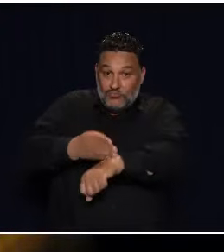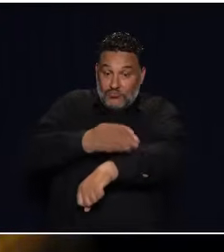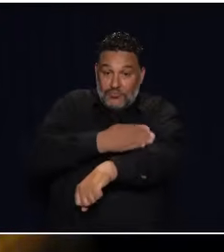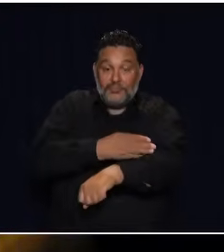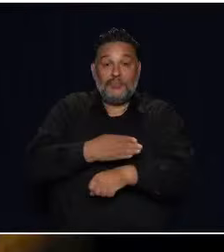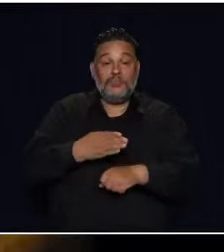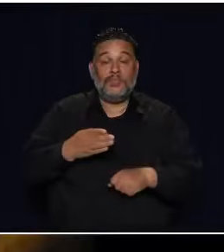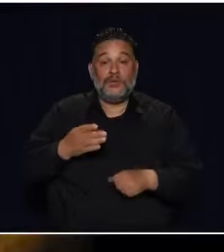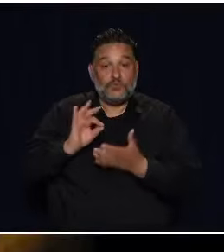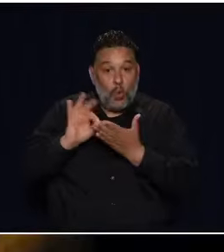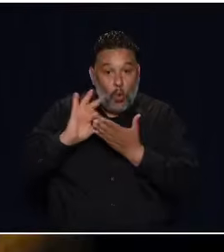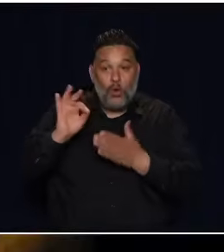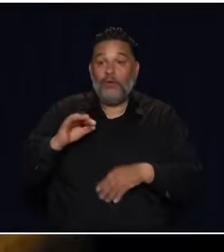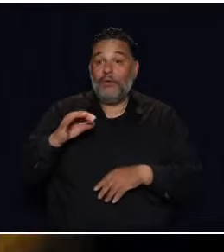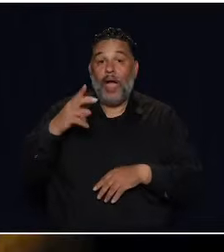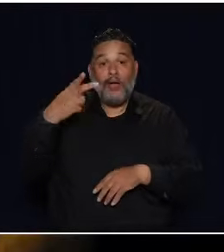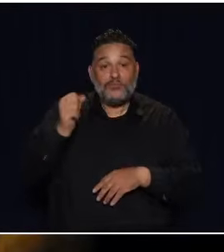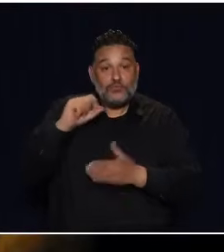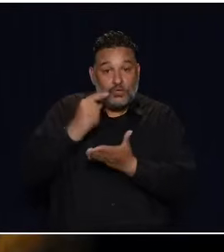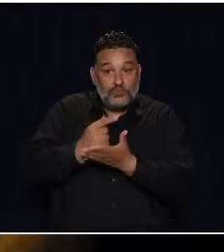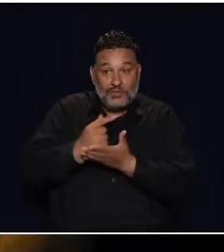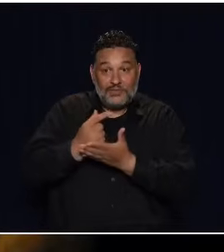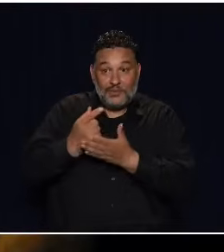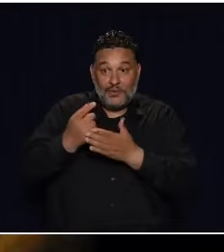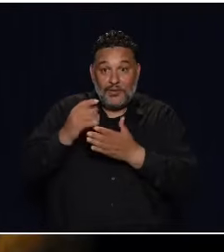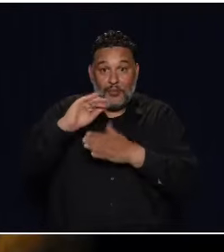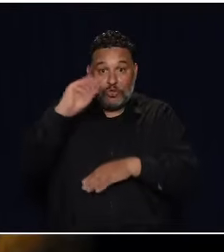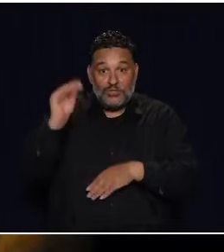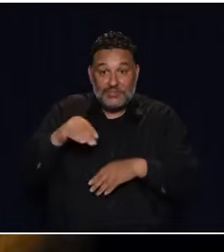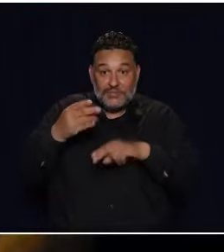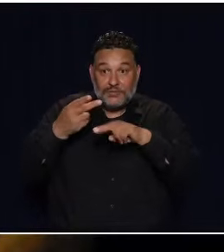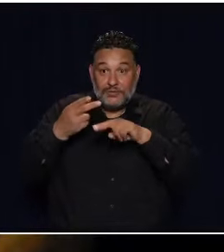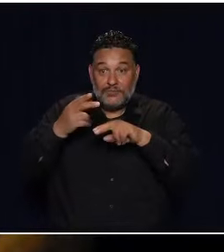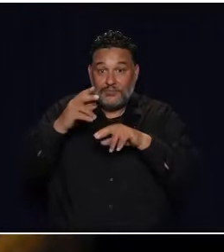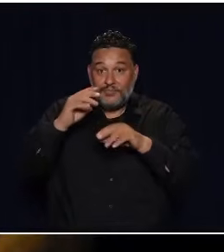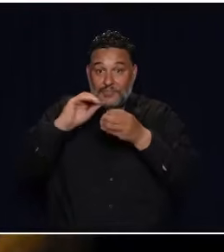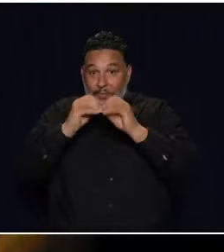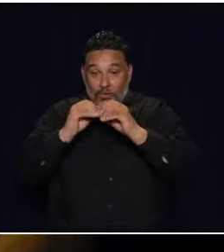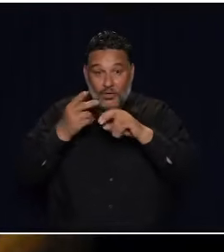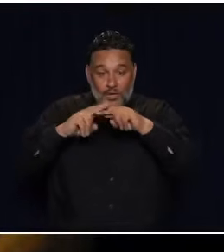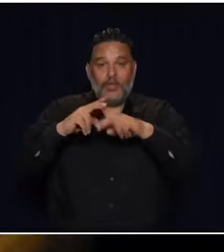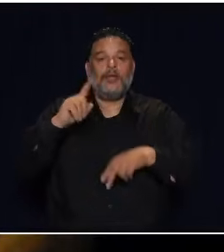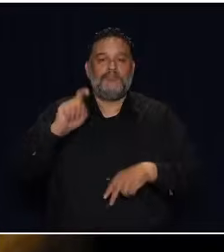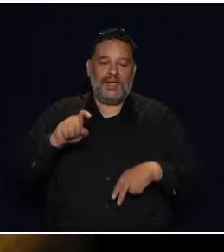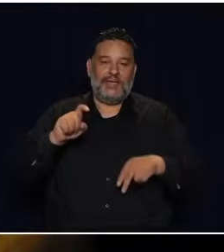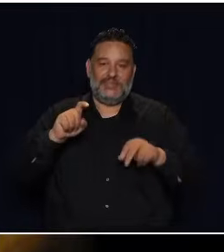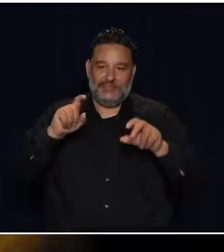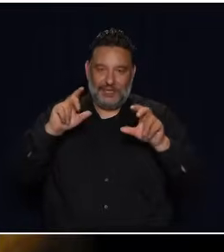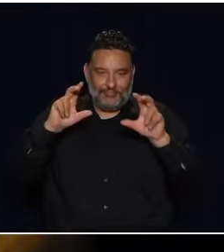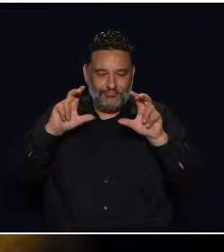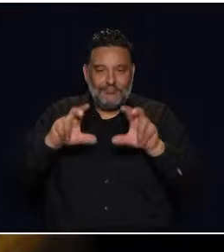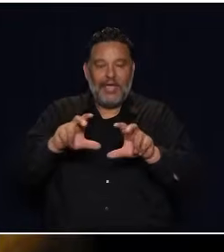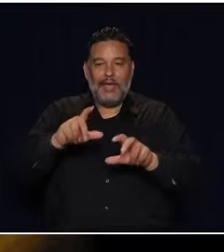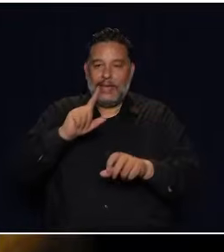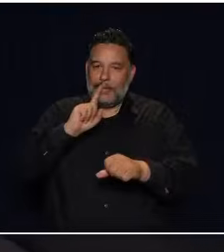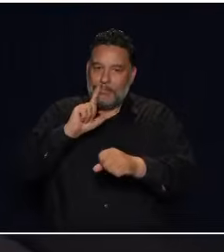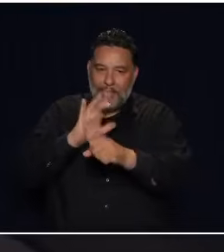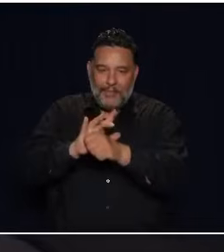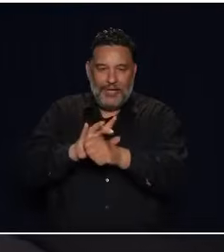WHEN WE WANT TO SEE OUR RATES RISE, WE WANT TO SEE HIGH SCHOOL GRADUATION RATES ENCREED, IT